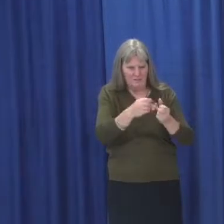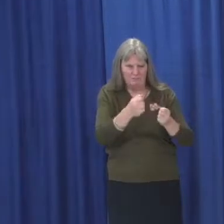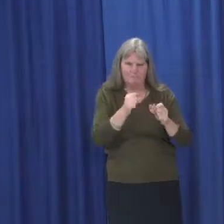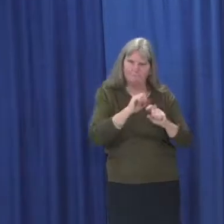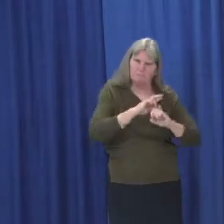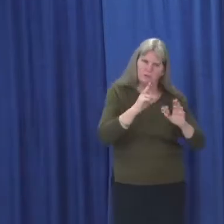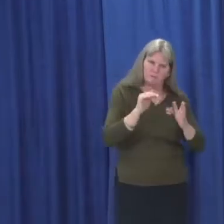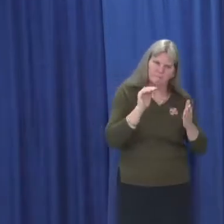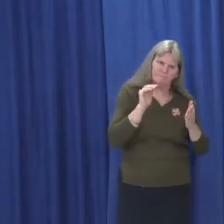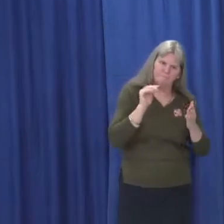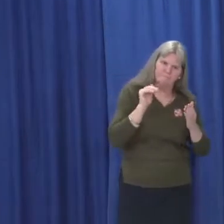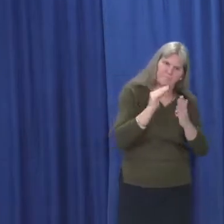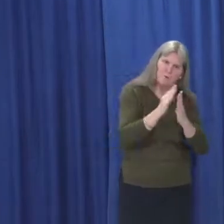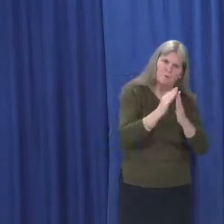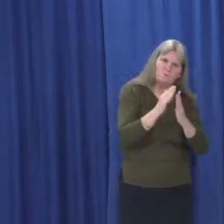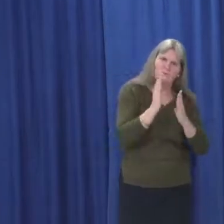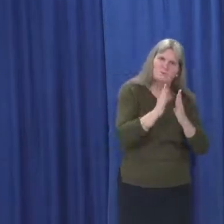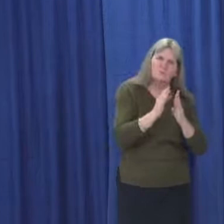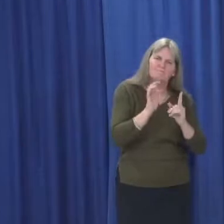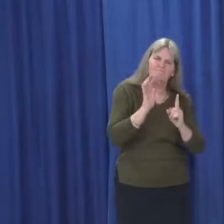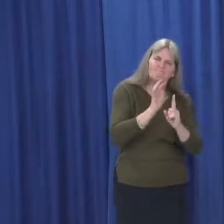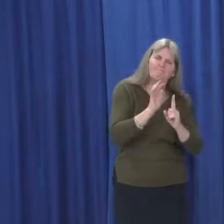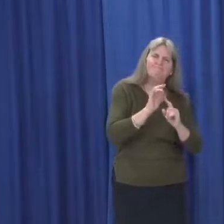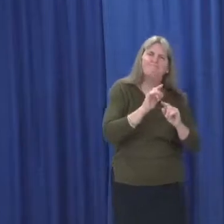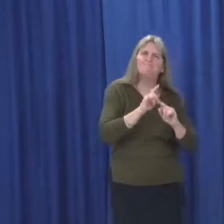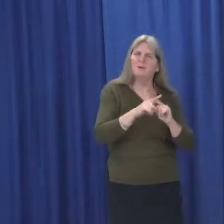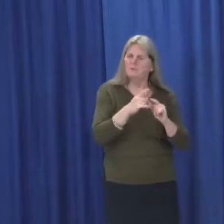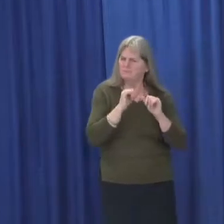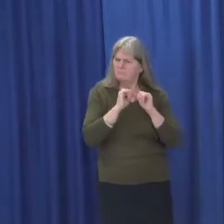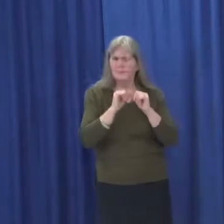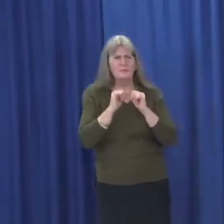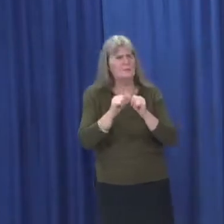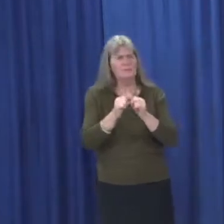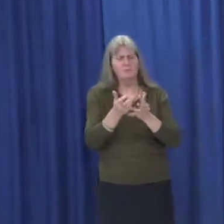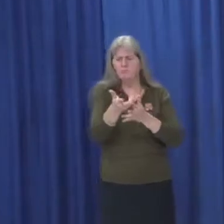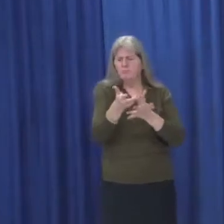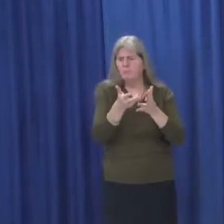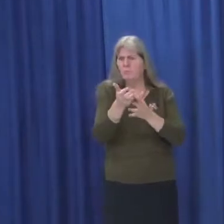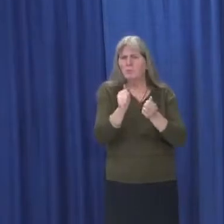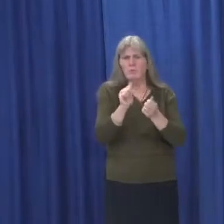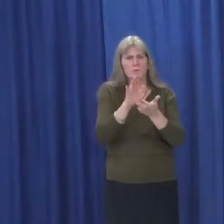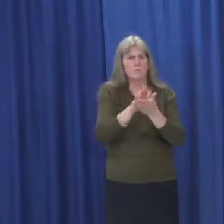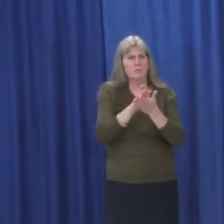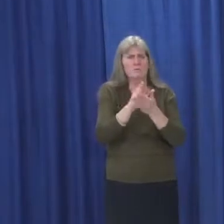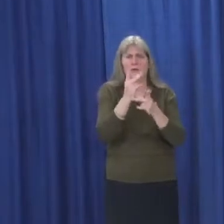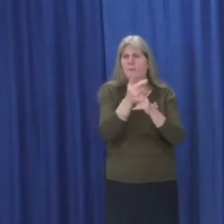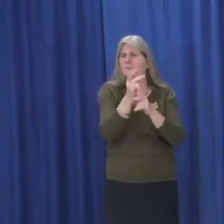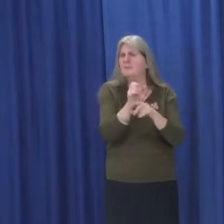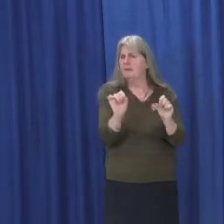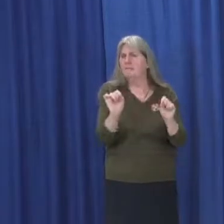take stronger measures so we are doing what we need to do and